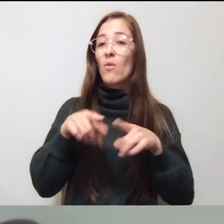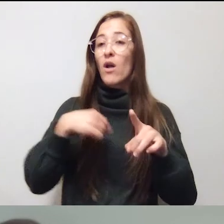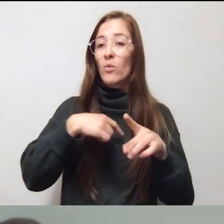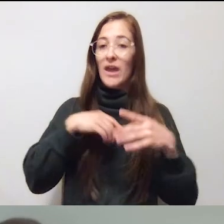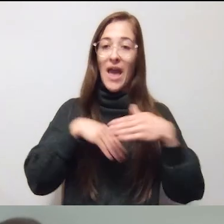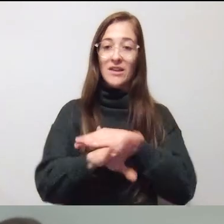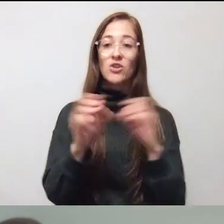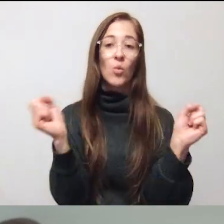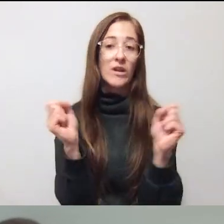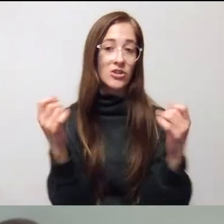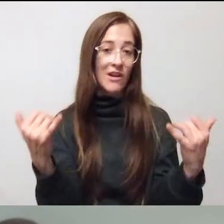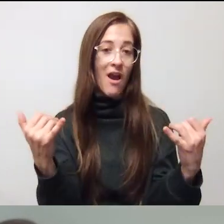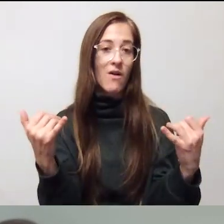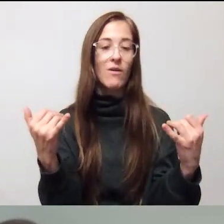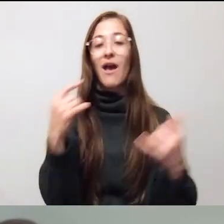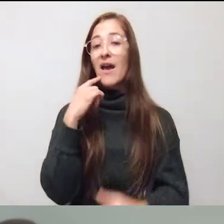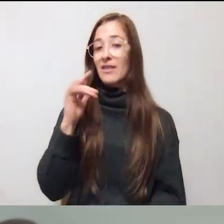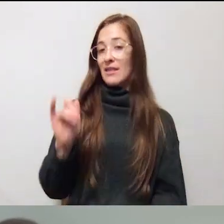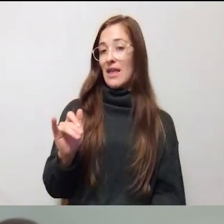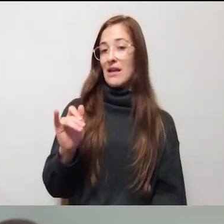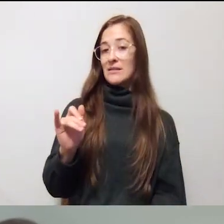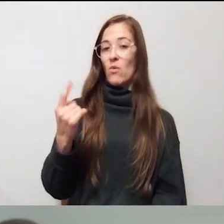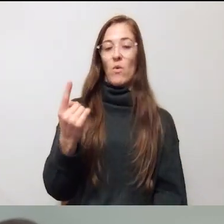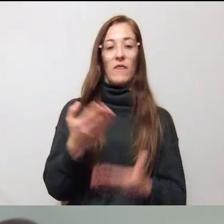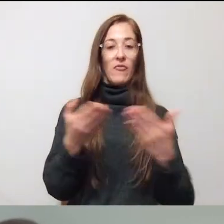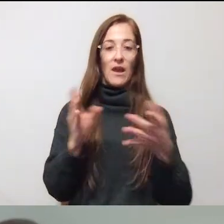I do think that that is-- that is one of the things about New York State